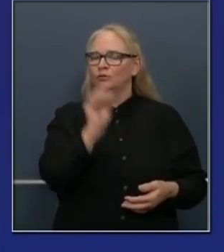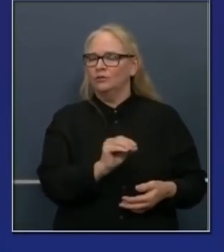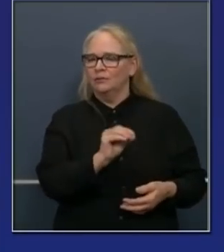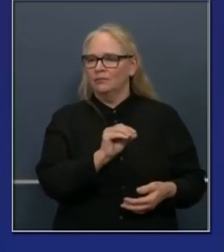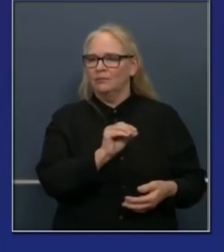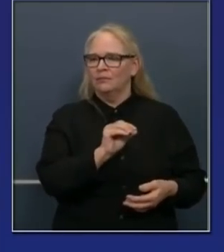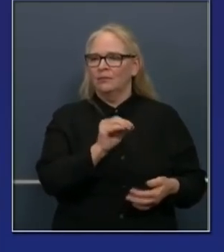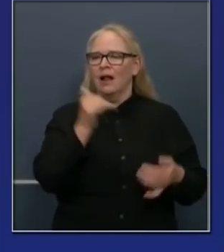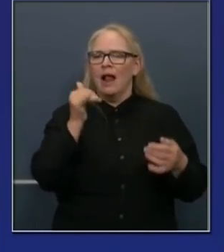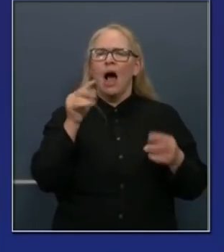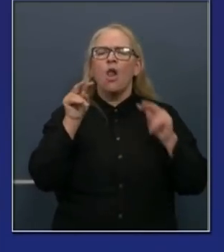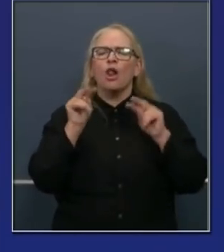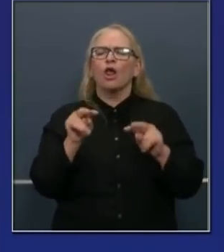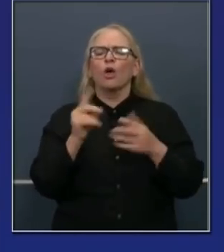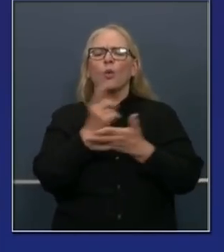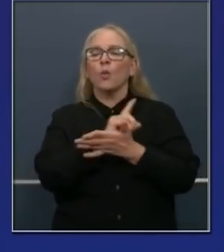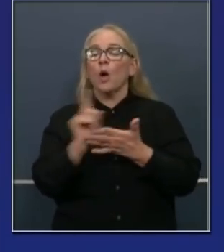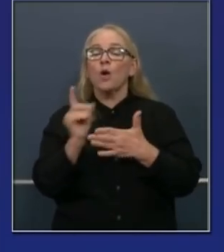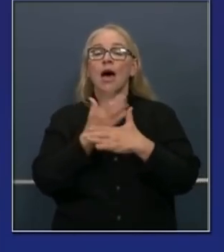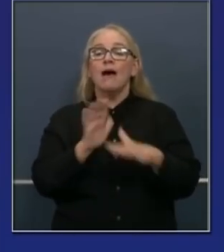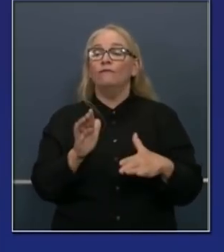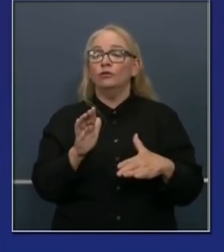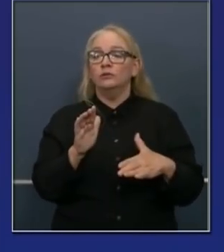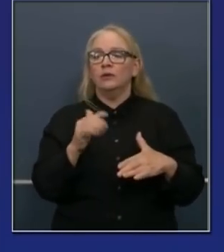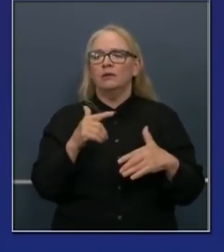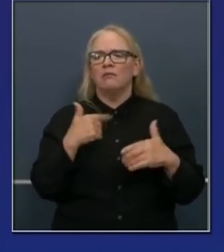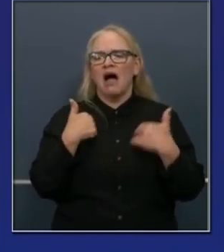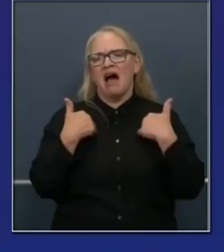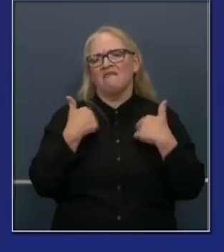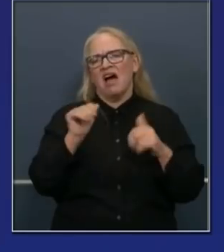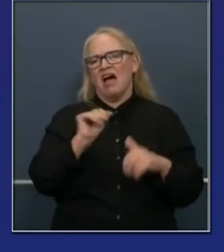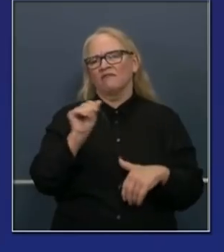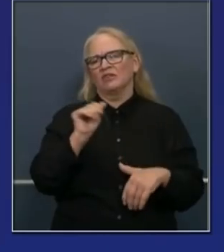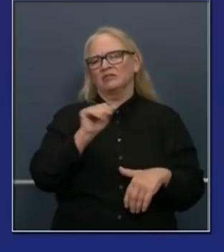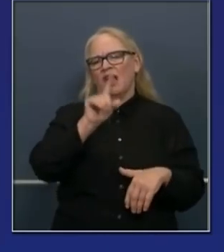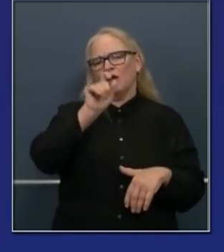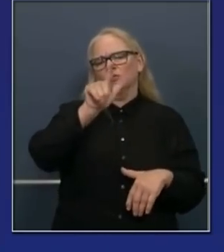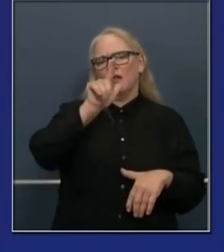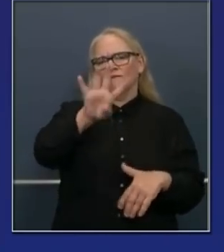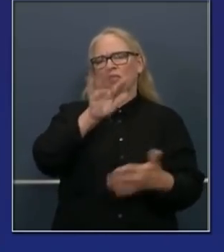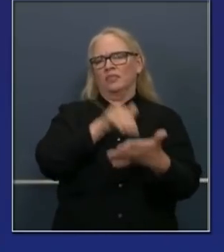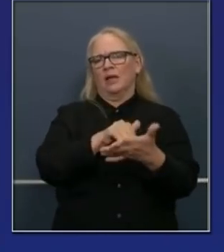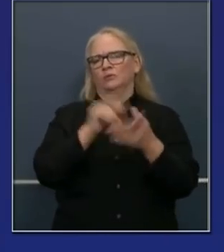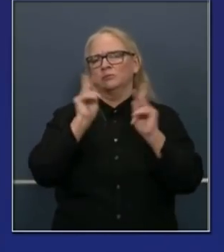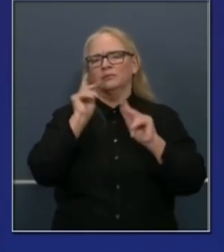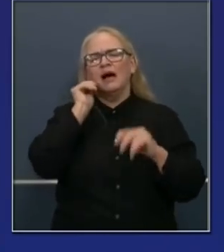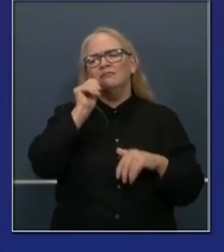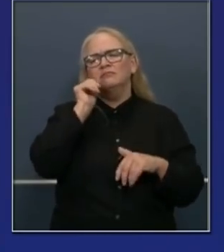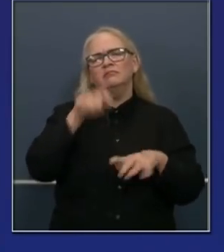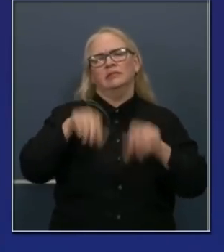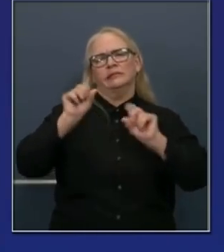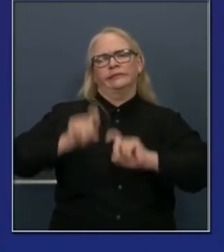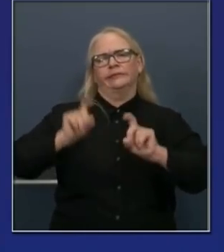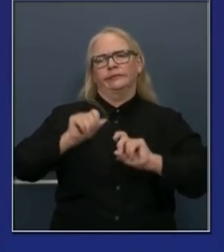HAS THE SLIDES YOU SEE HERE REPRESENT A 14 DAY PERIOD AND 7.4% ARE AVERAGING 124,000